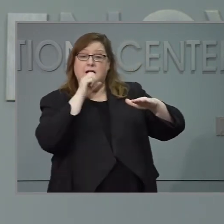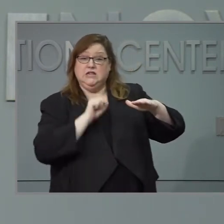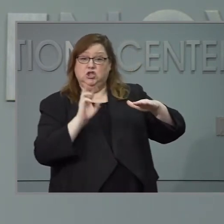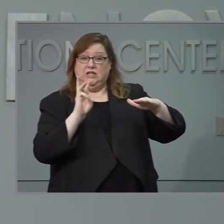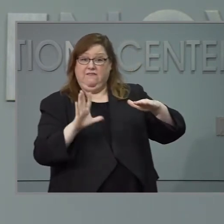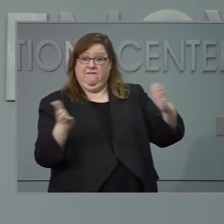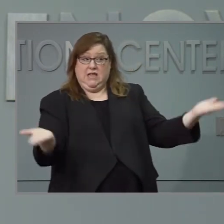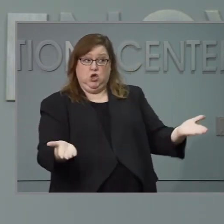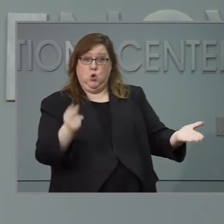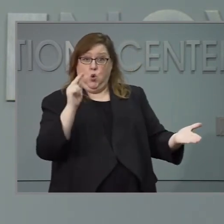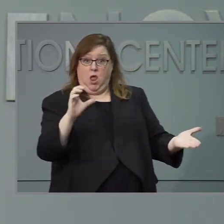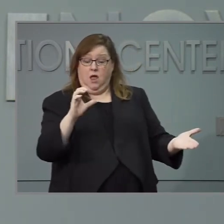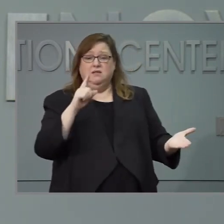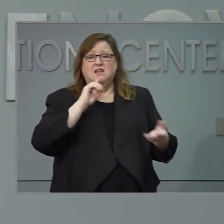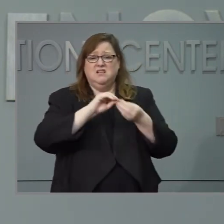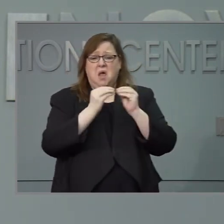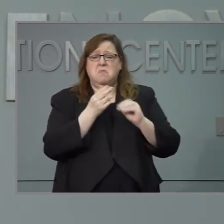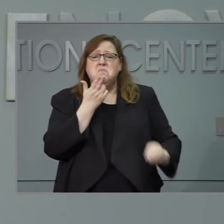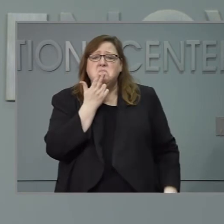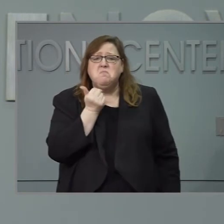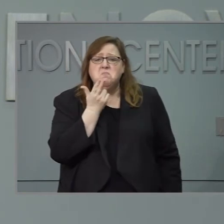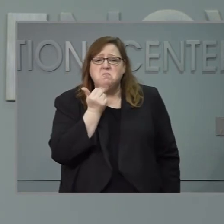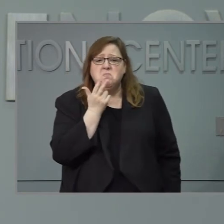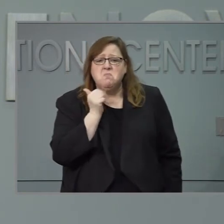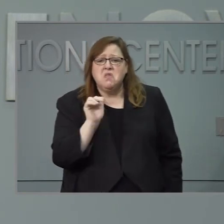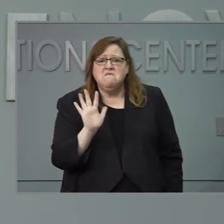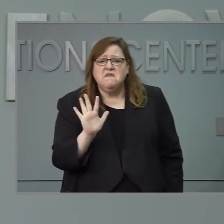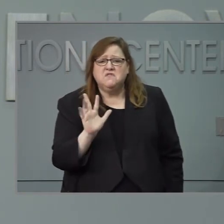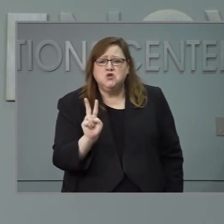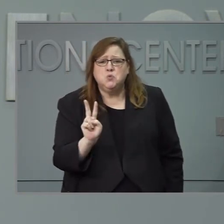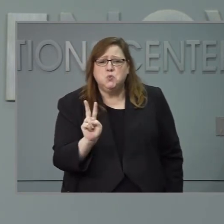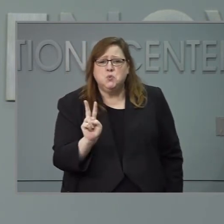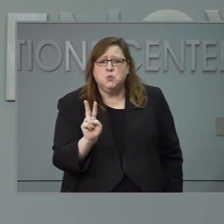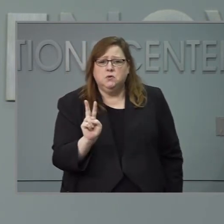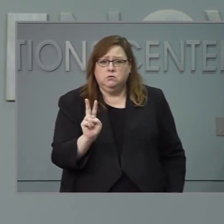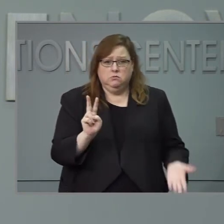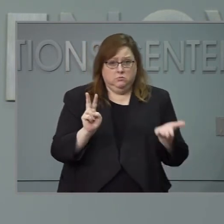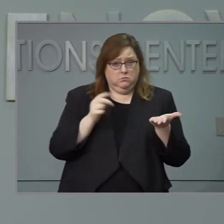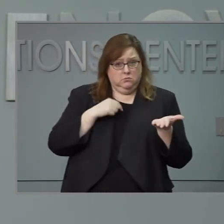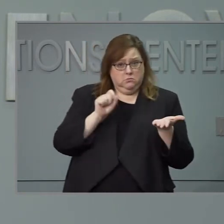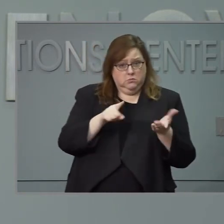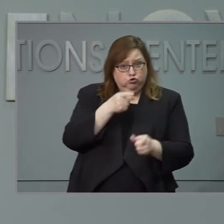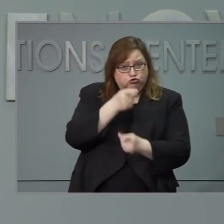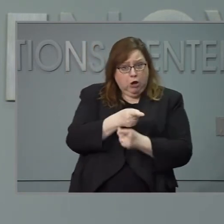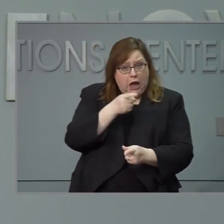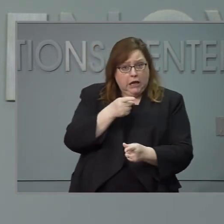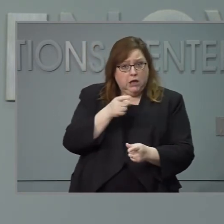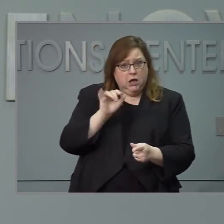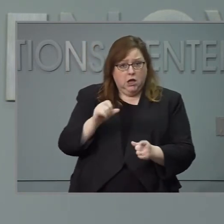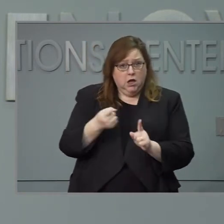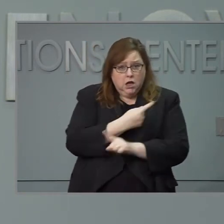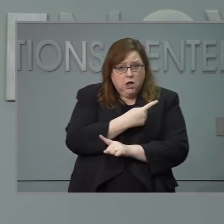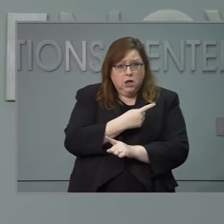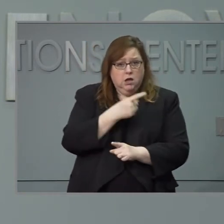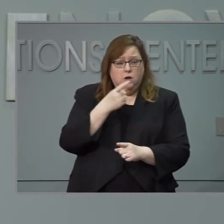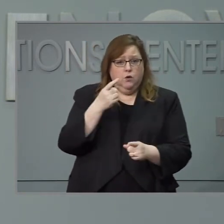DEJANDO LA CIENCIA. PERO ESO ESTÁ MAL, ESO VA A ACABAR DAÑAN DONES MÁS ECONÓMICAMENTE.